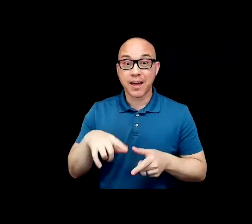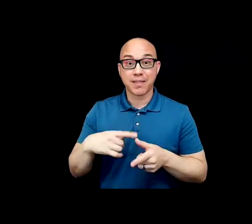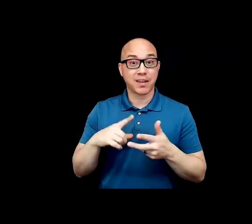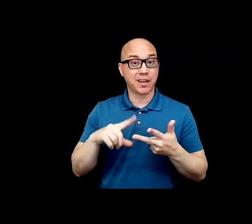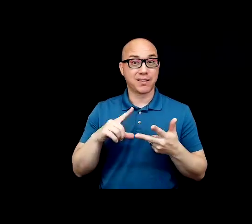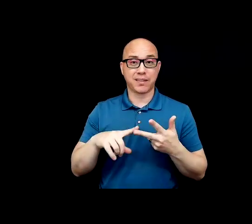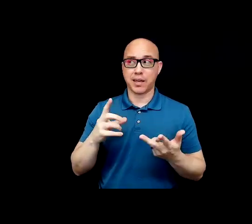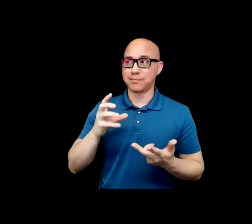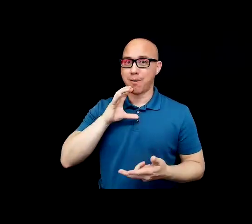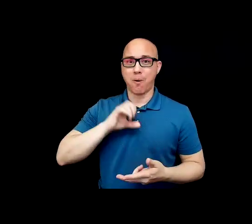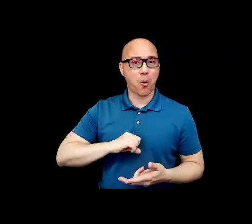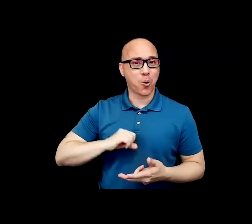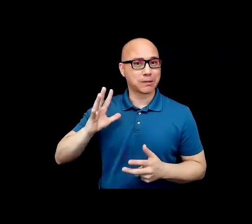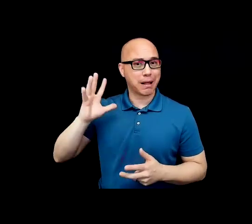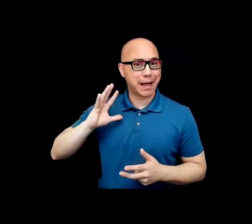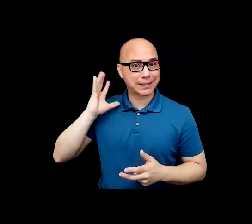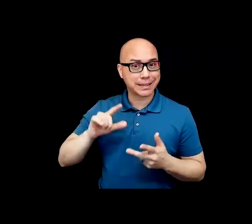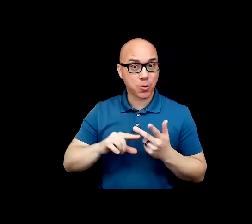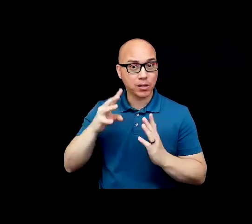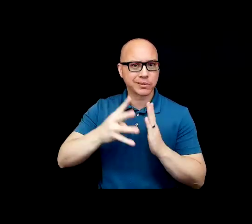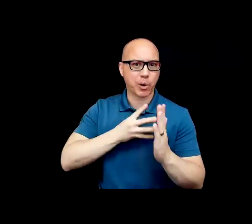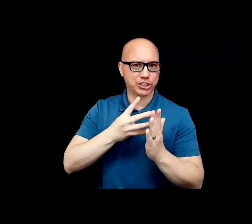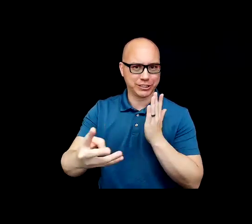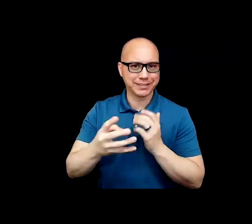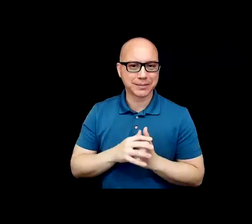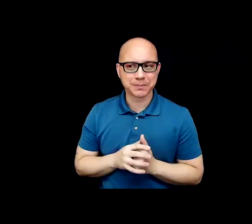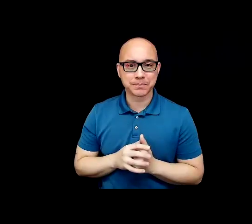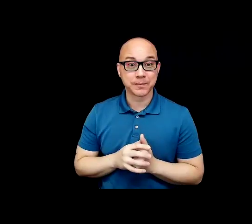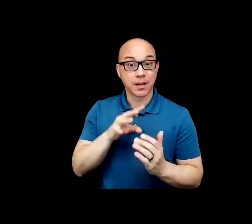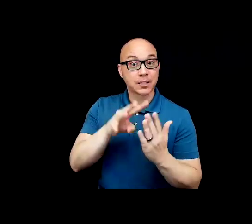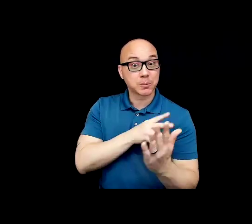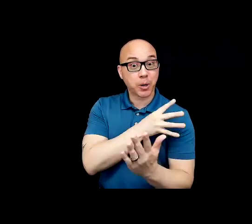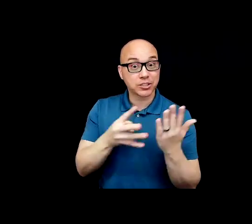that a lot of people use, and that is Spreadsheets. Spreadsheets are simple,